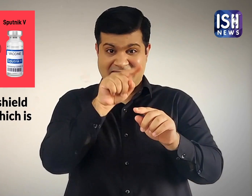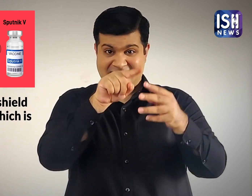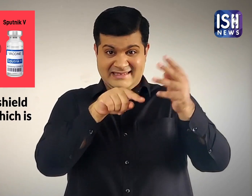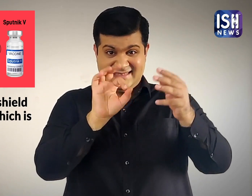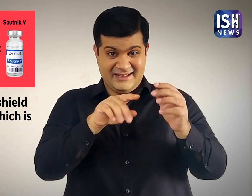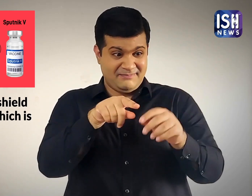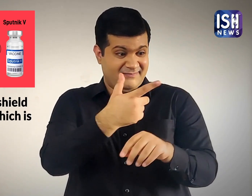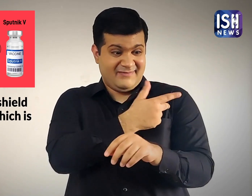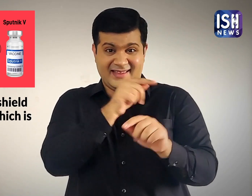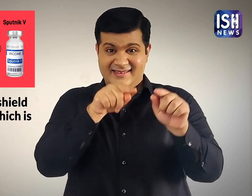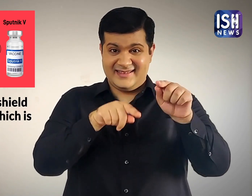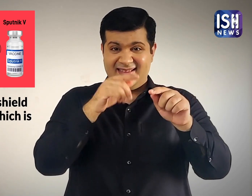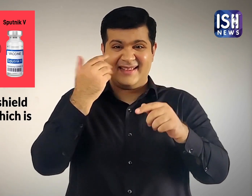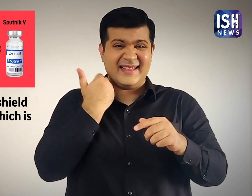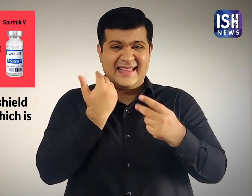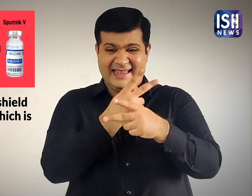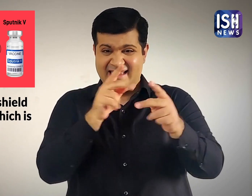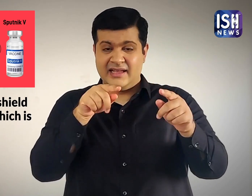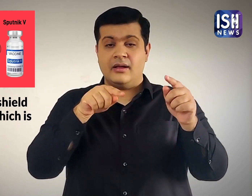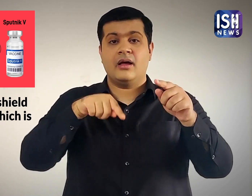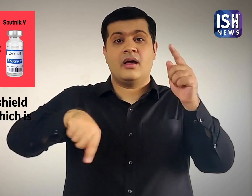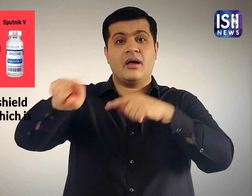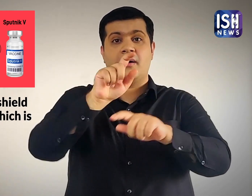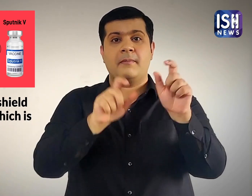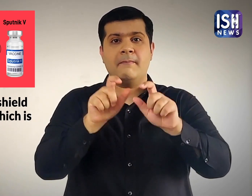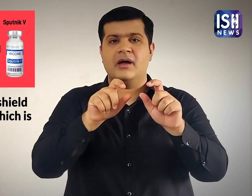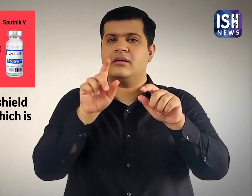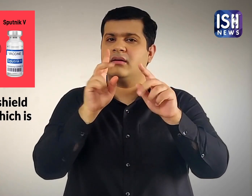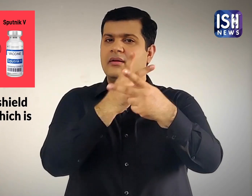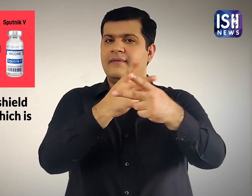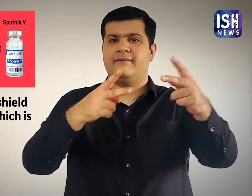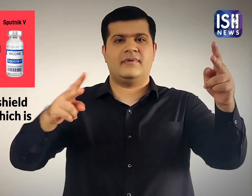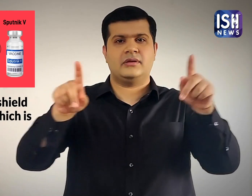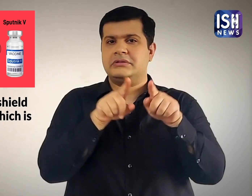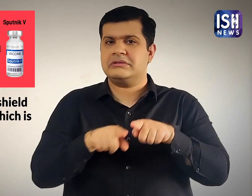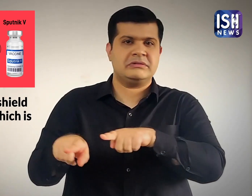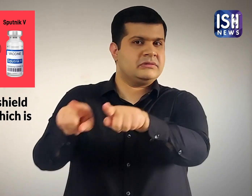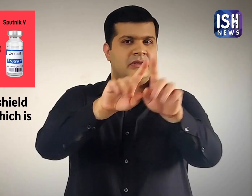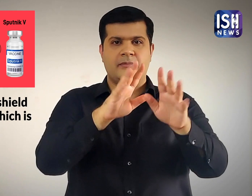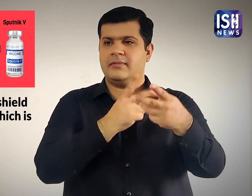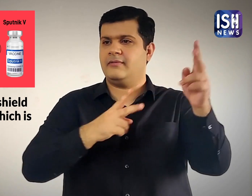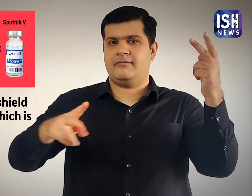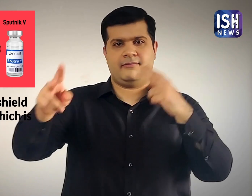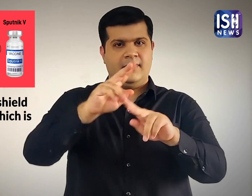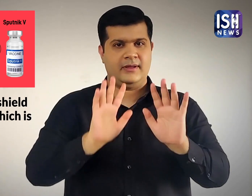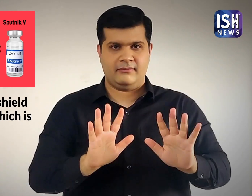But they differ from person to person.